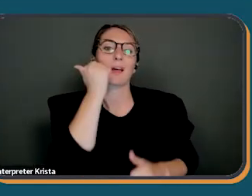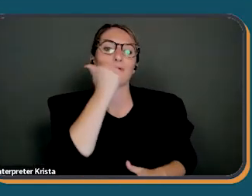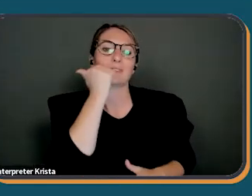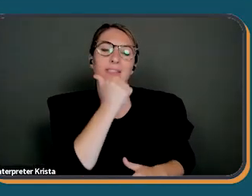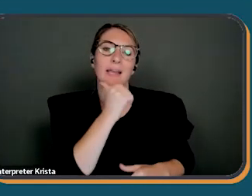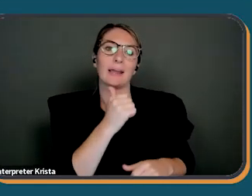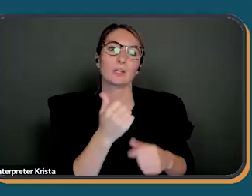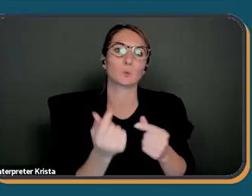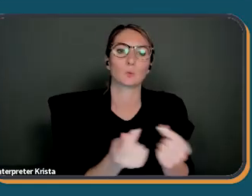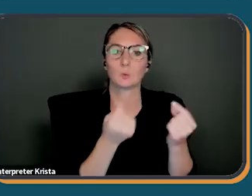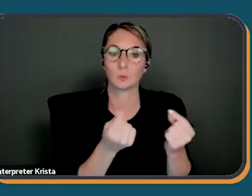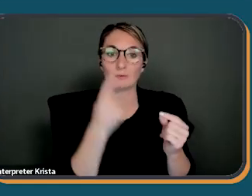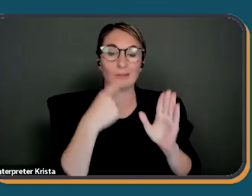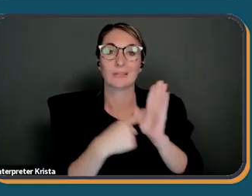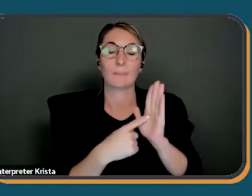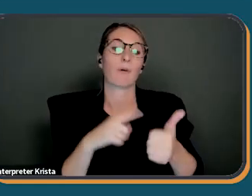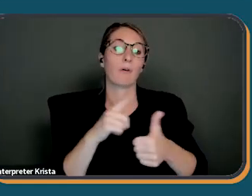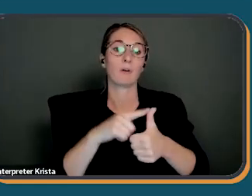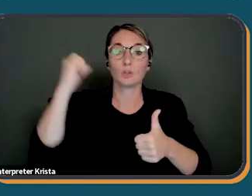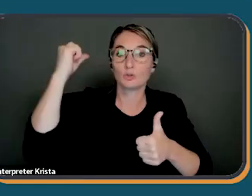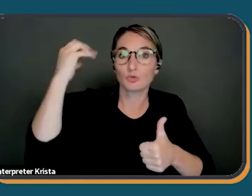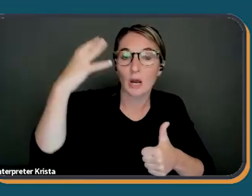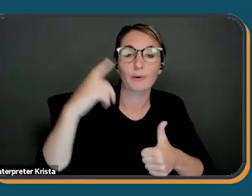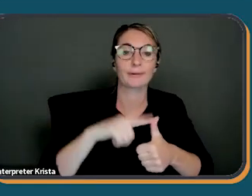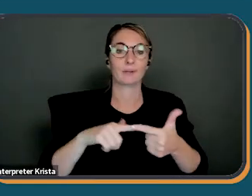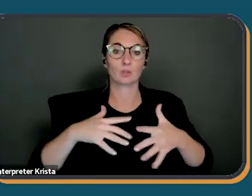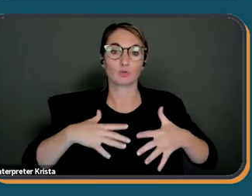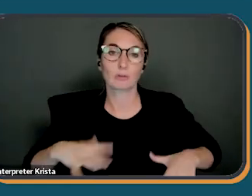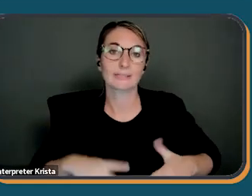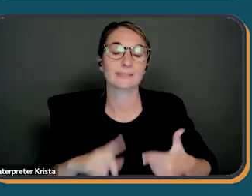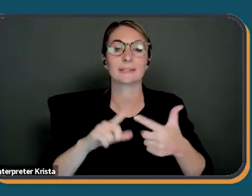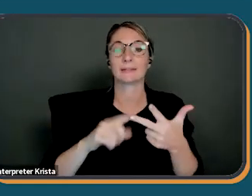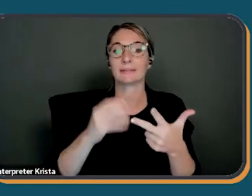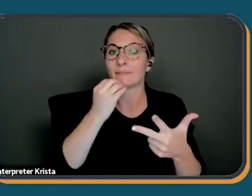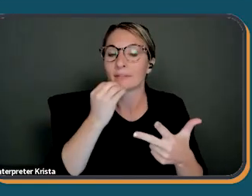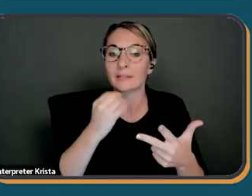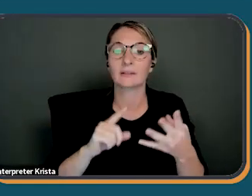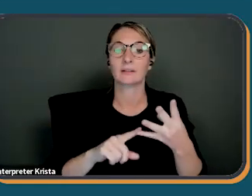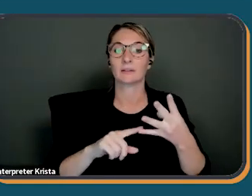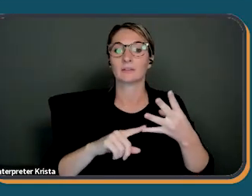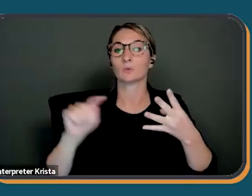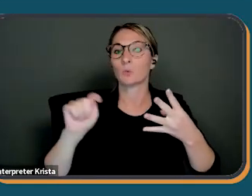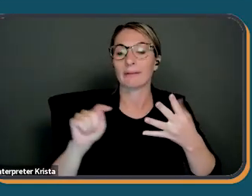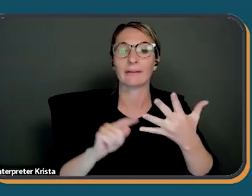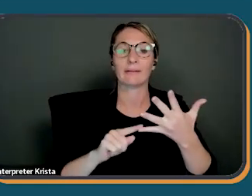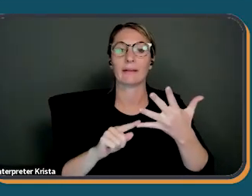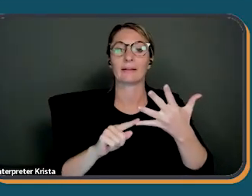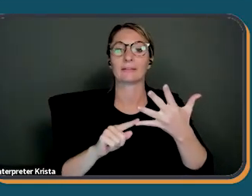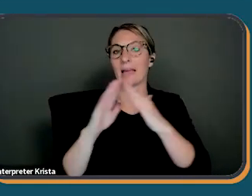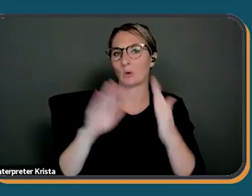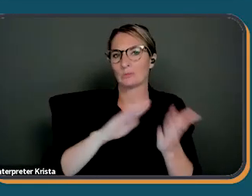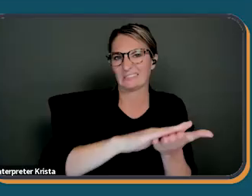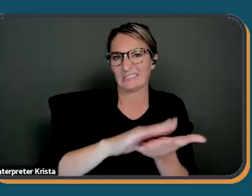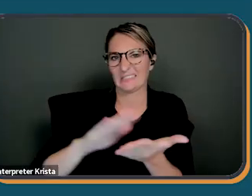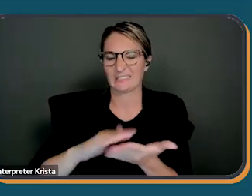like showering, dressing, meals, toileting, and housecleaning.